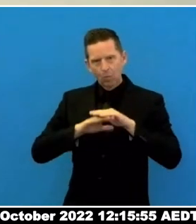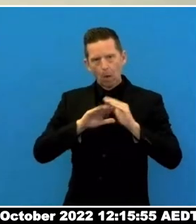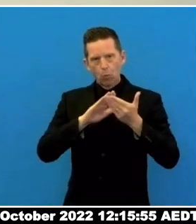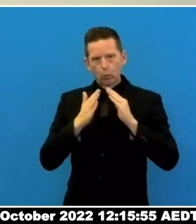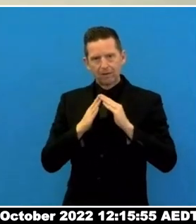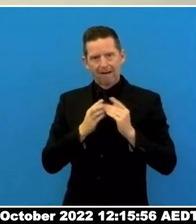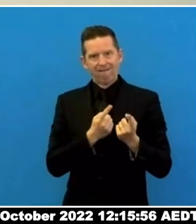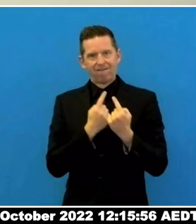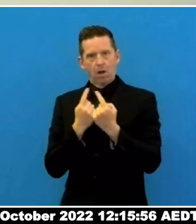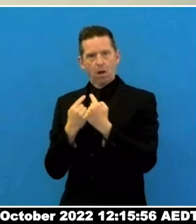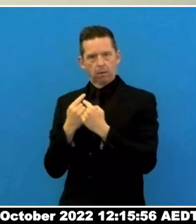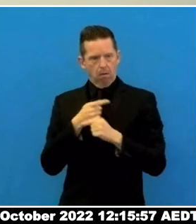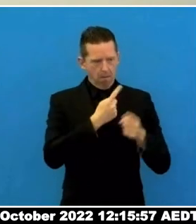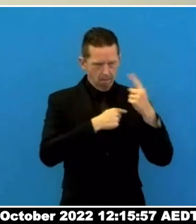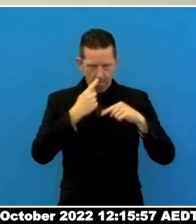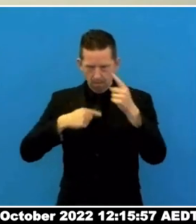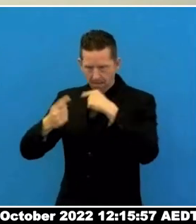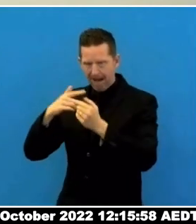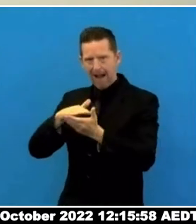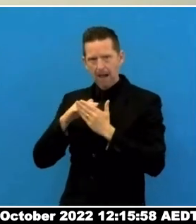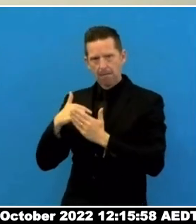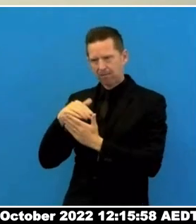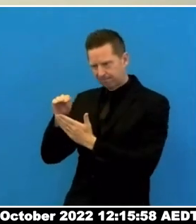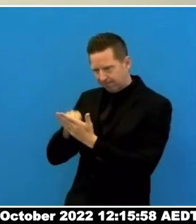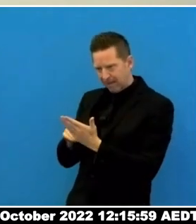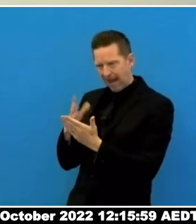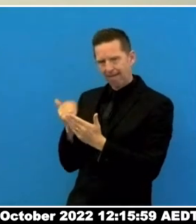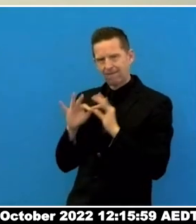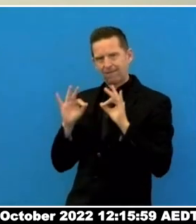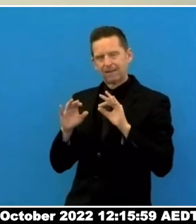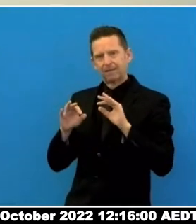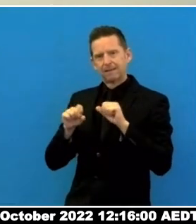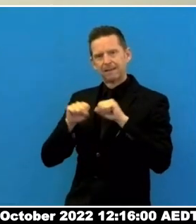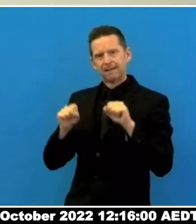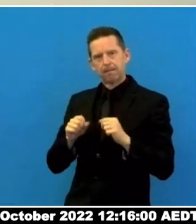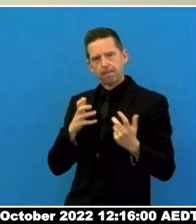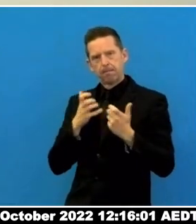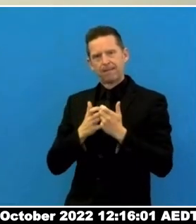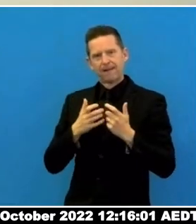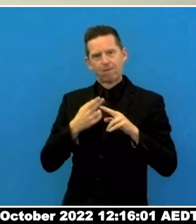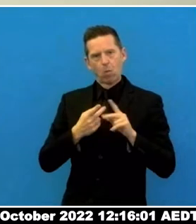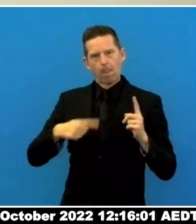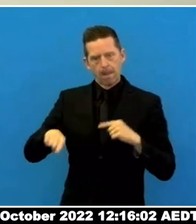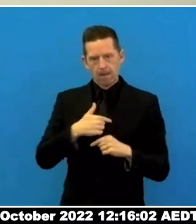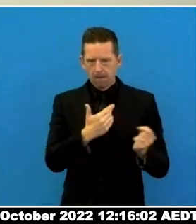that we use and a really well developed system for recruiting people to those groups and seeking their advice and input,